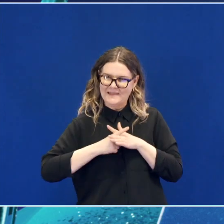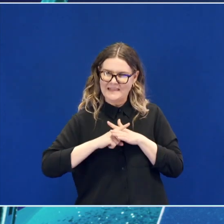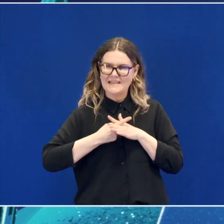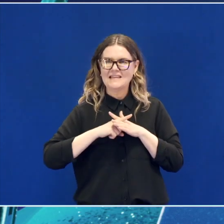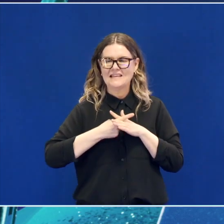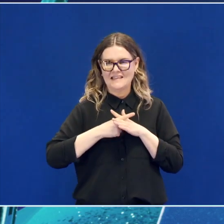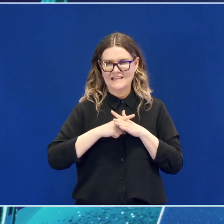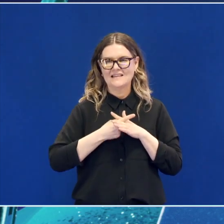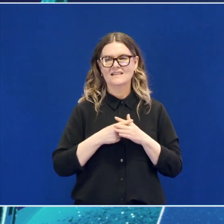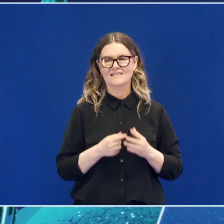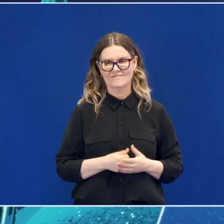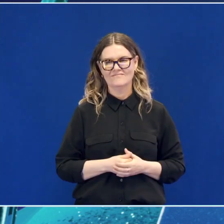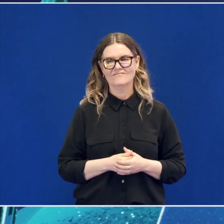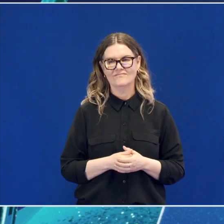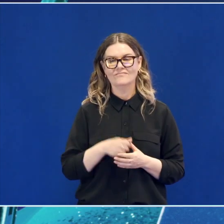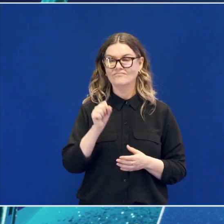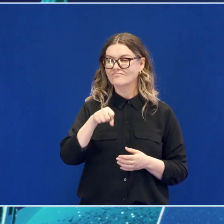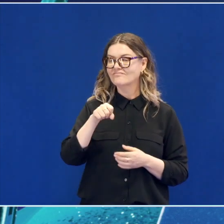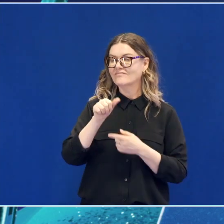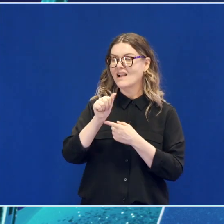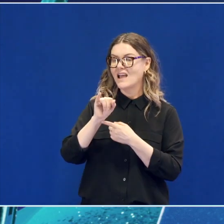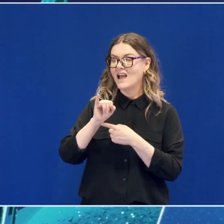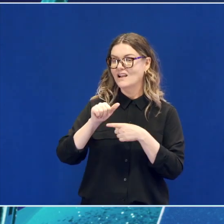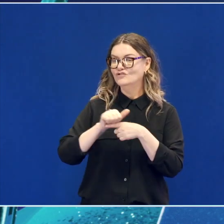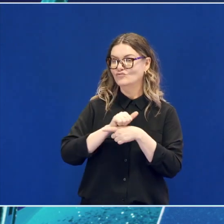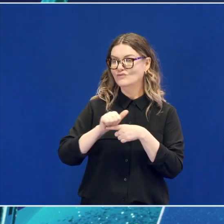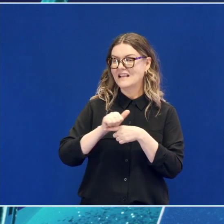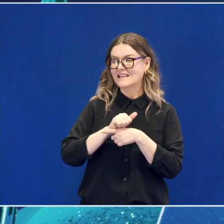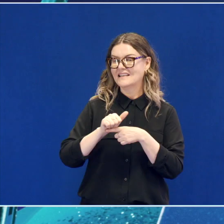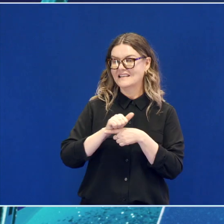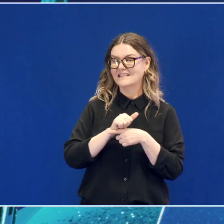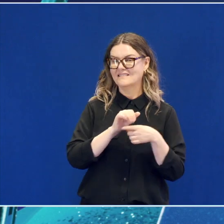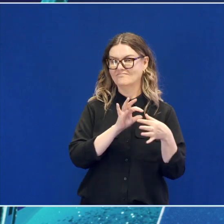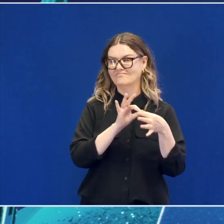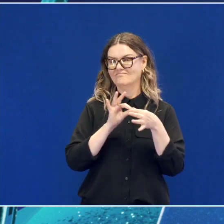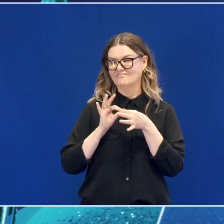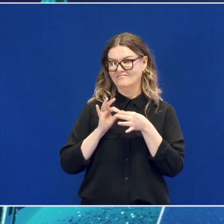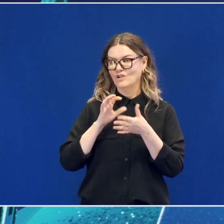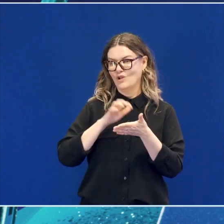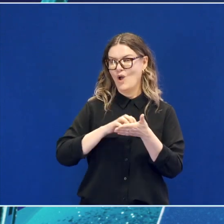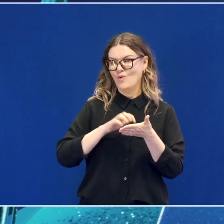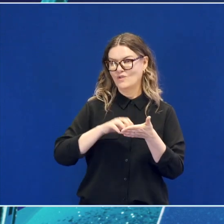that we all collectively wrote, which was not always code that we are proud of, I think that's really important.